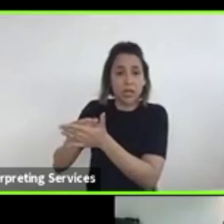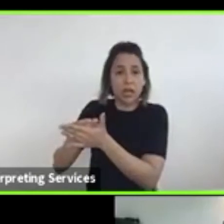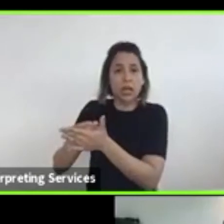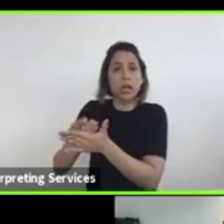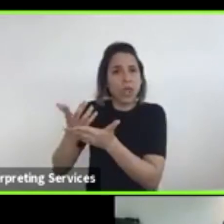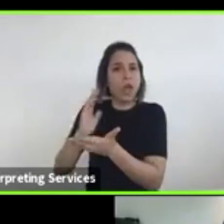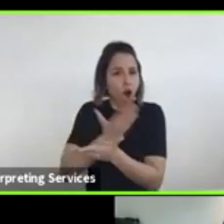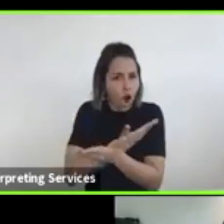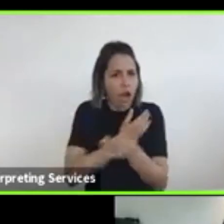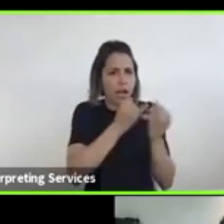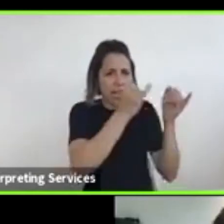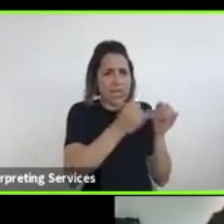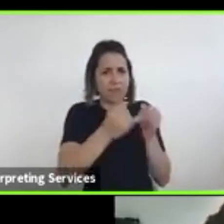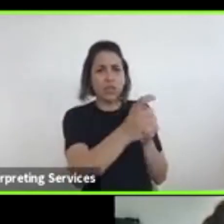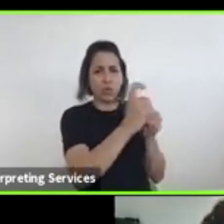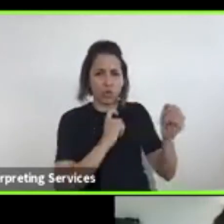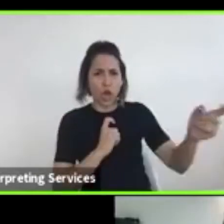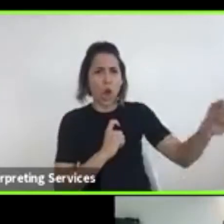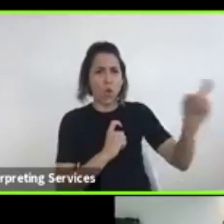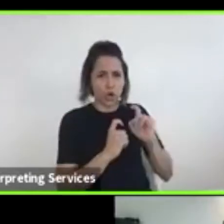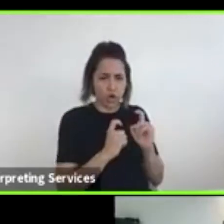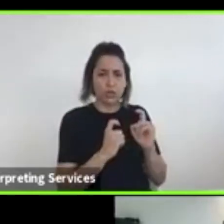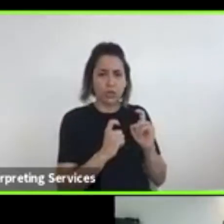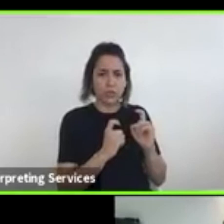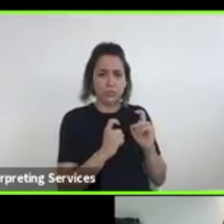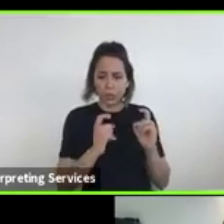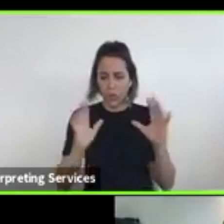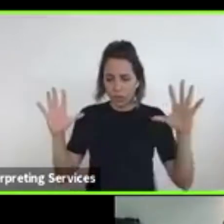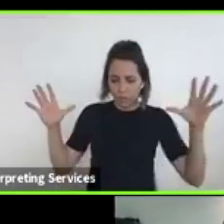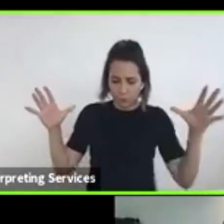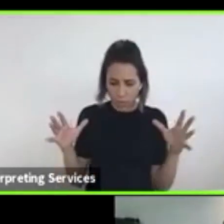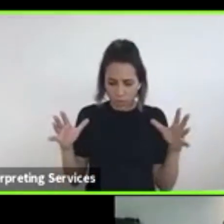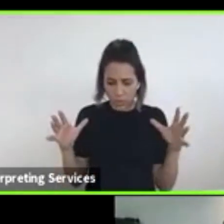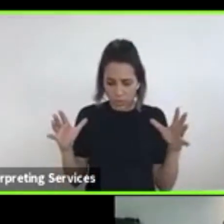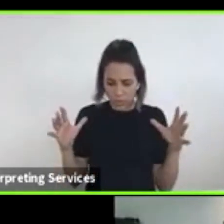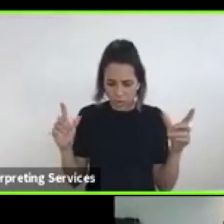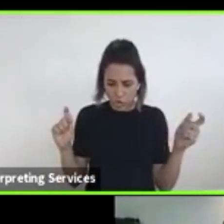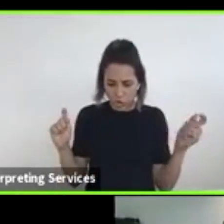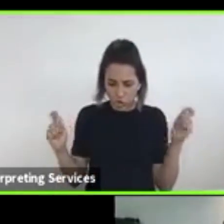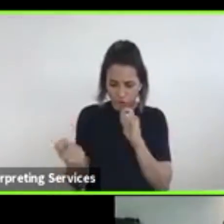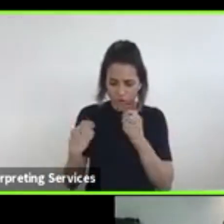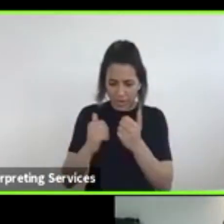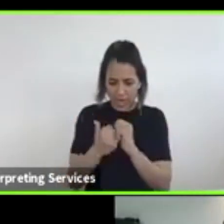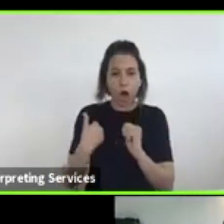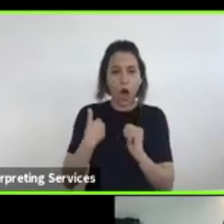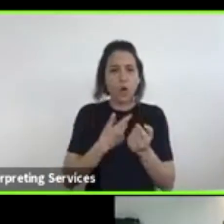SHIFTING, HOW WE ARE VALUING, THE OUTPUT, OF OUR WORK, OR EVEN WHAT MATTERS